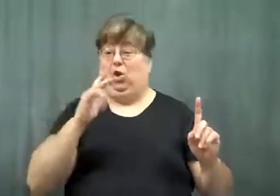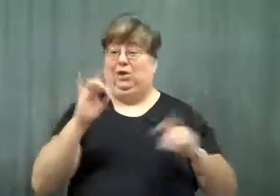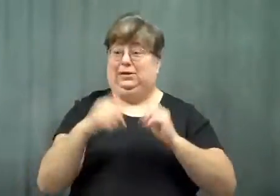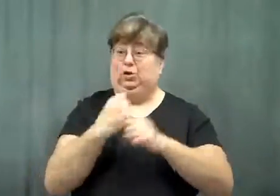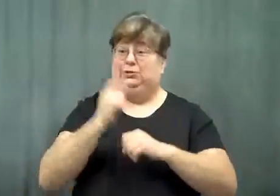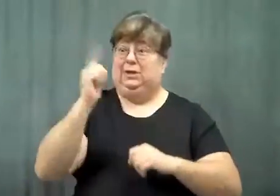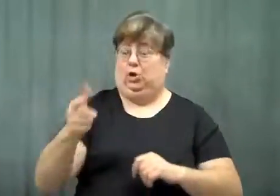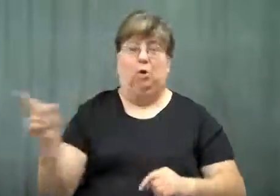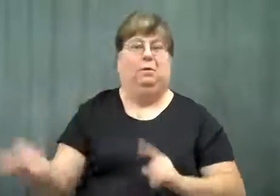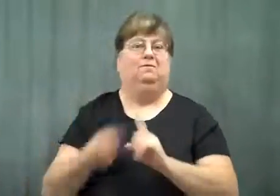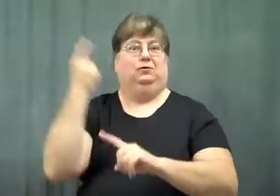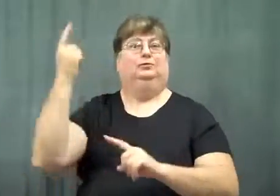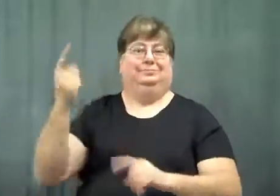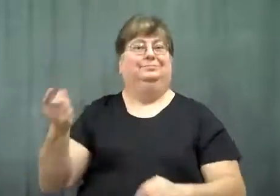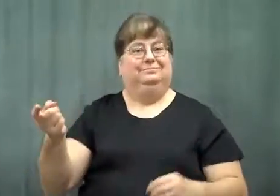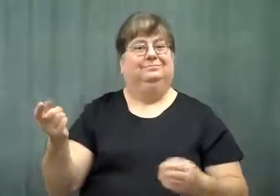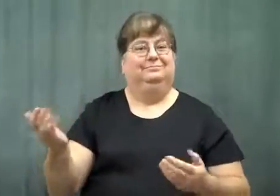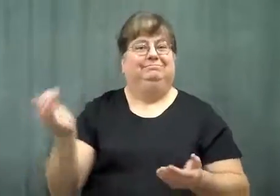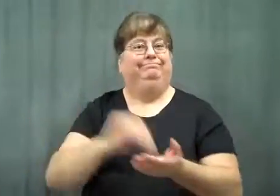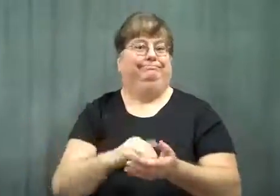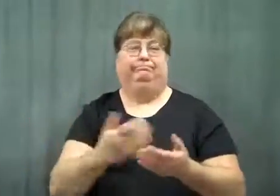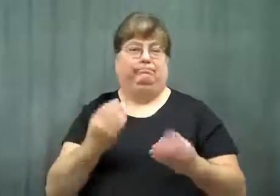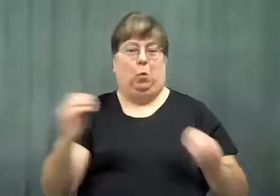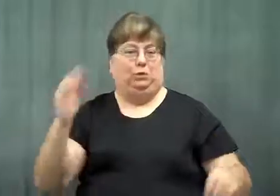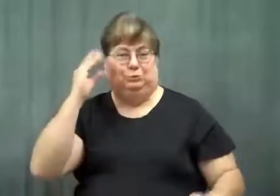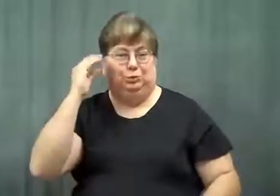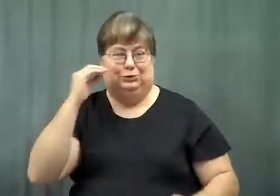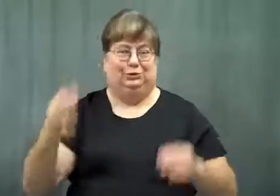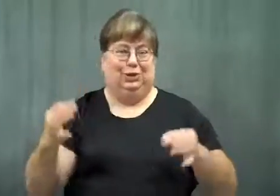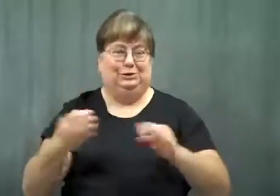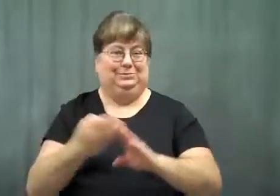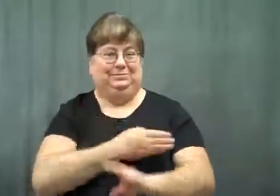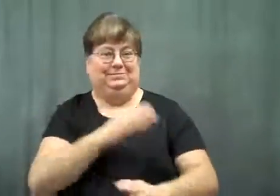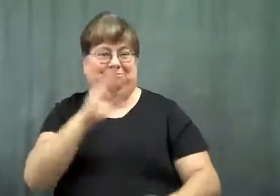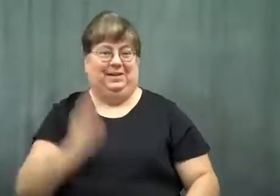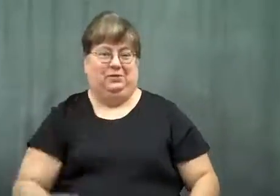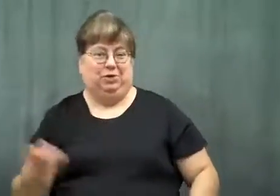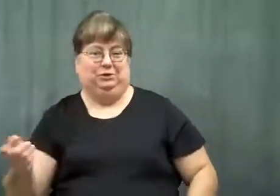Since then to Kagan's appointment it had been 38 years since such a judge was appointed.